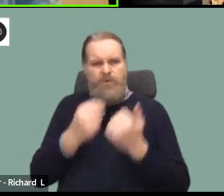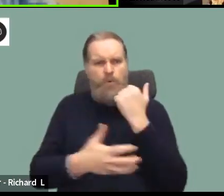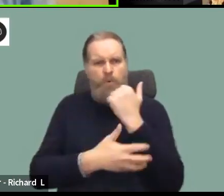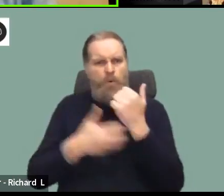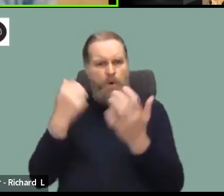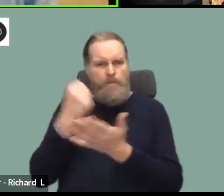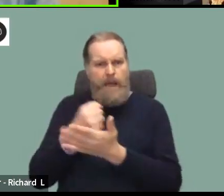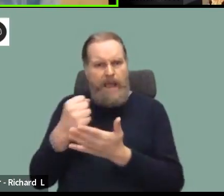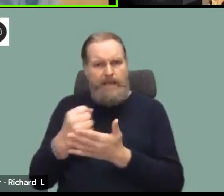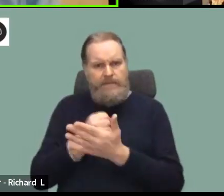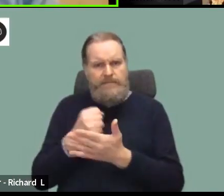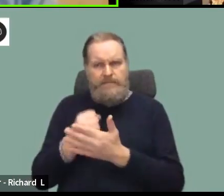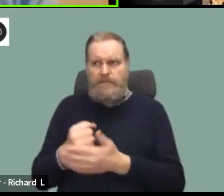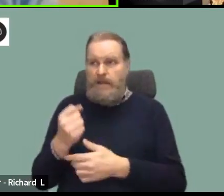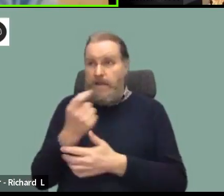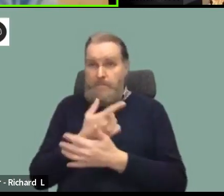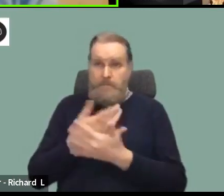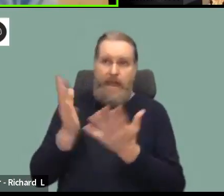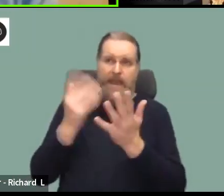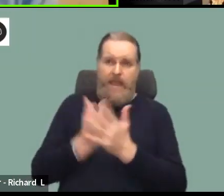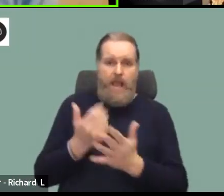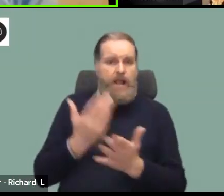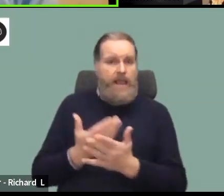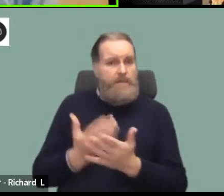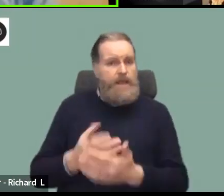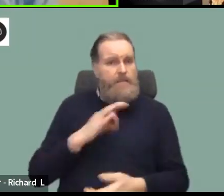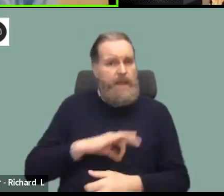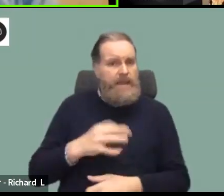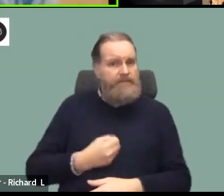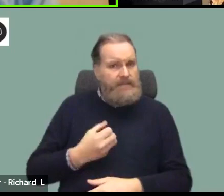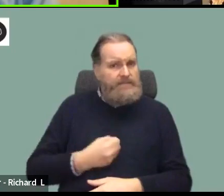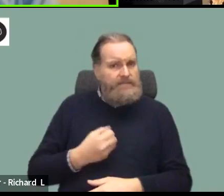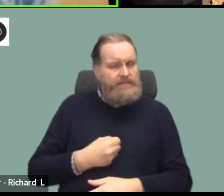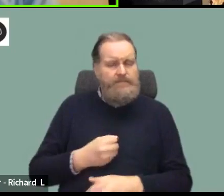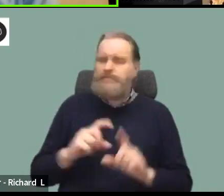food banks 45,000 food banks 45,000.